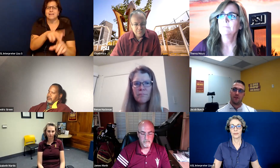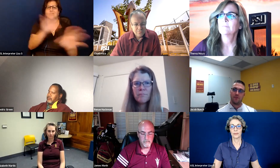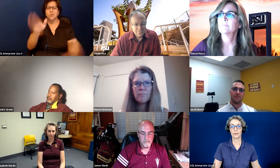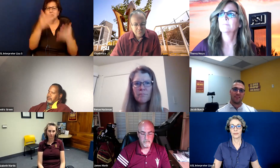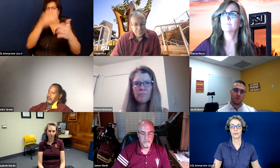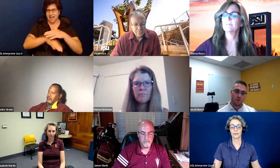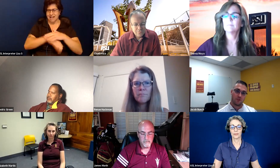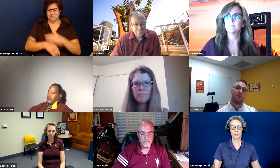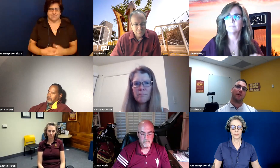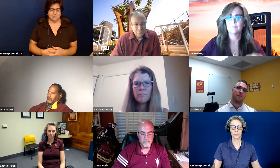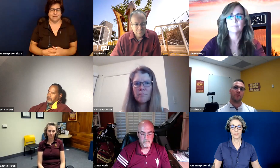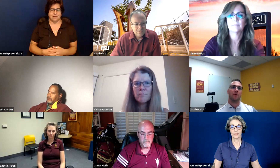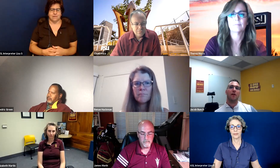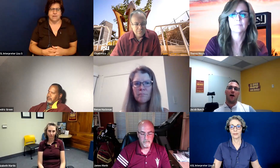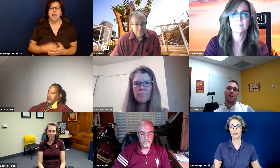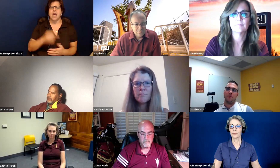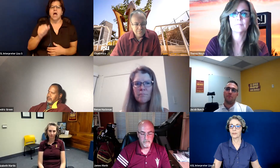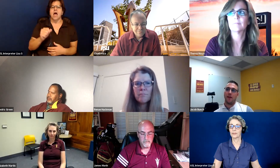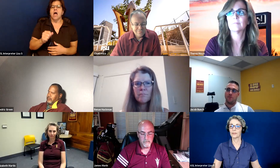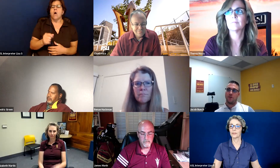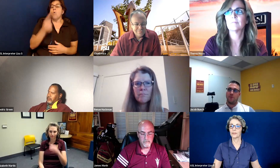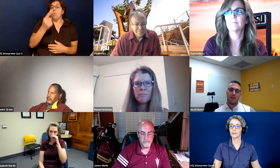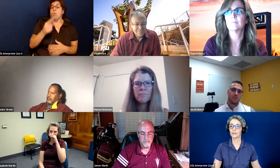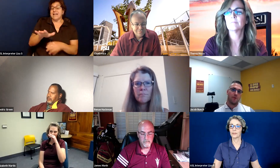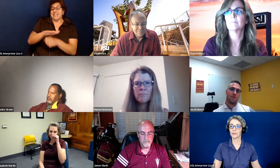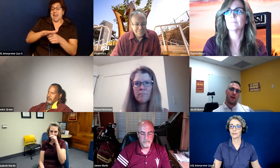is accessible course materials in terms of textbooks